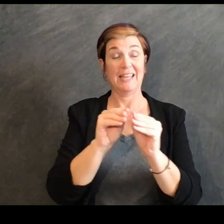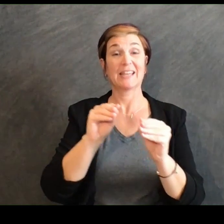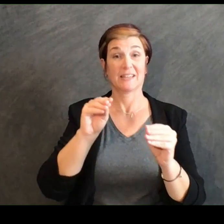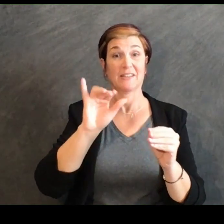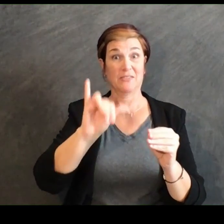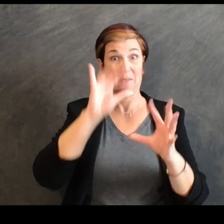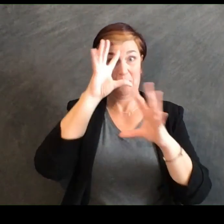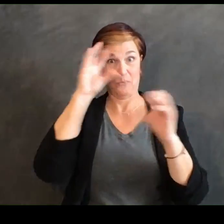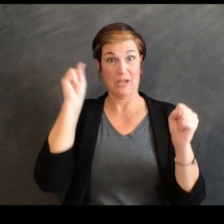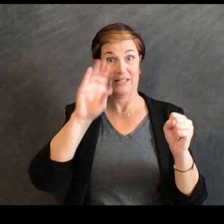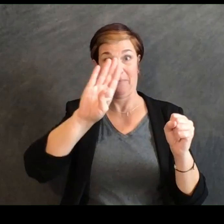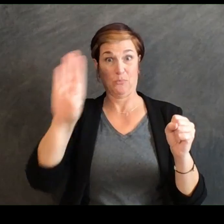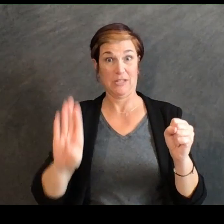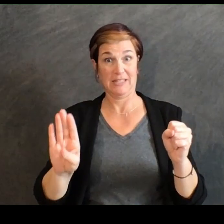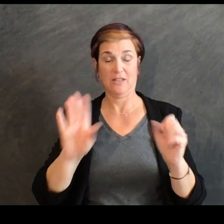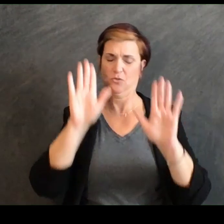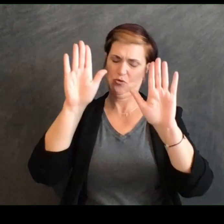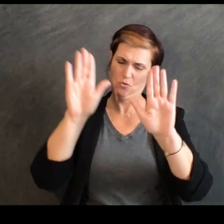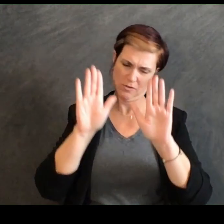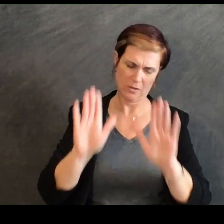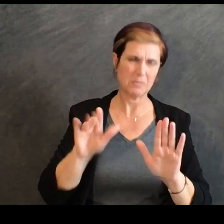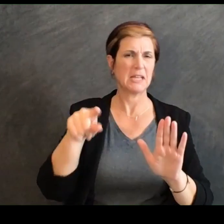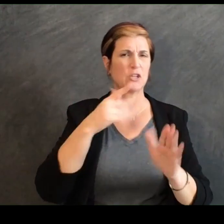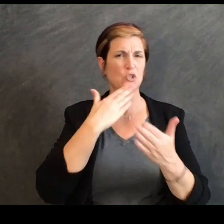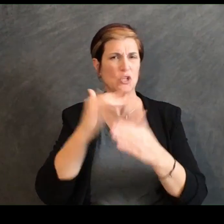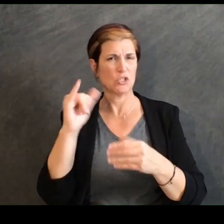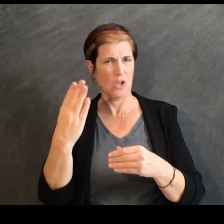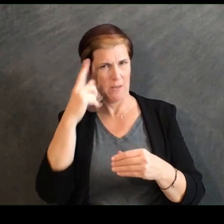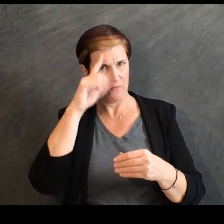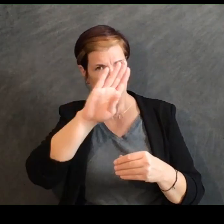tremendous he's done he's doing a fantastic job for Brazil and as you know